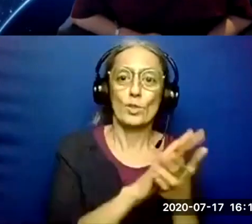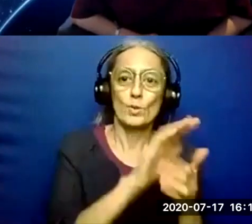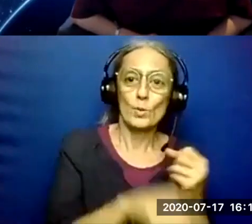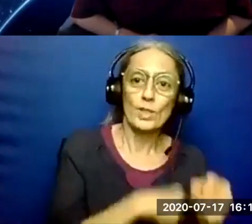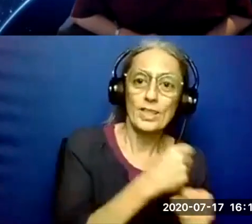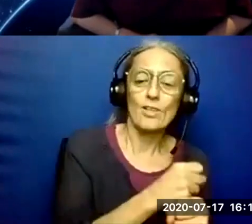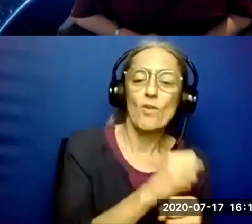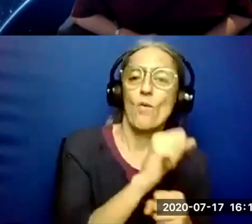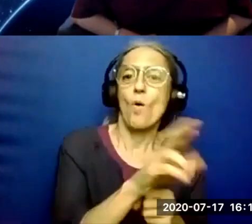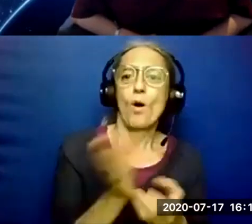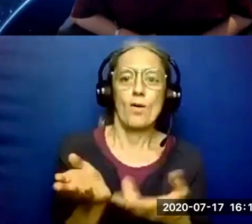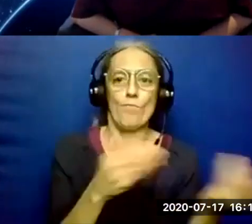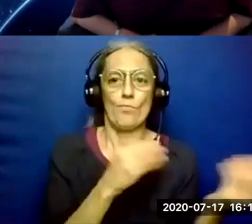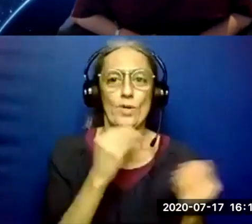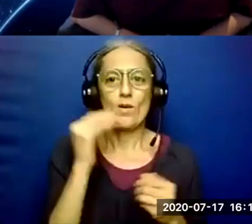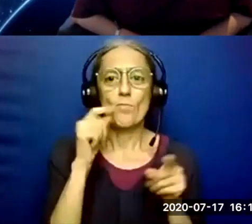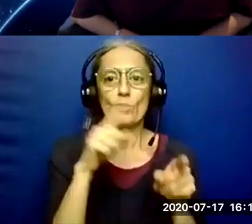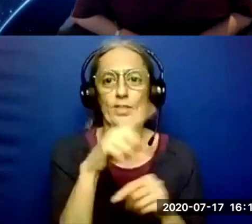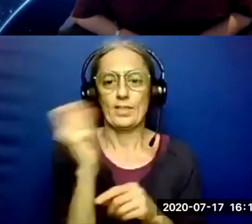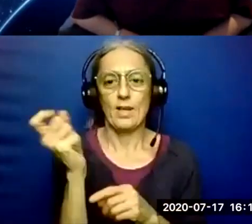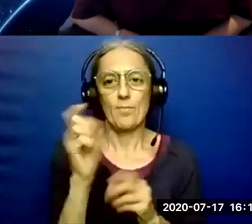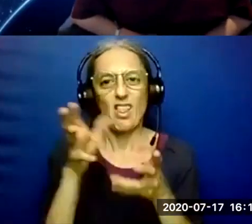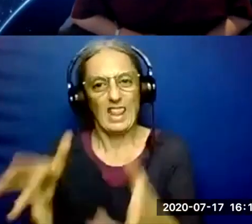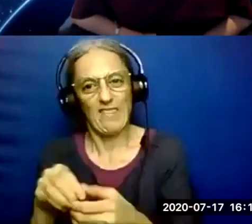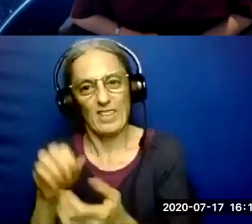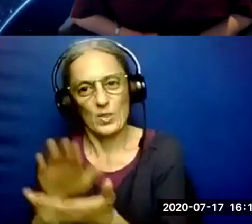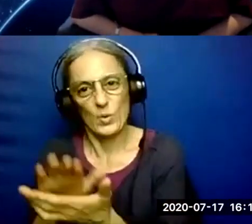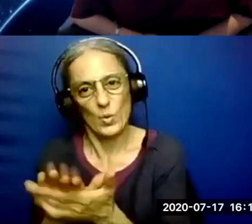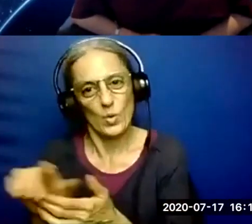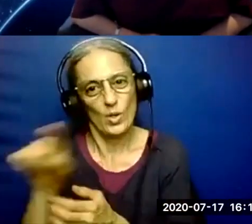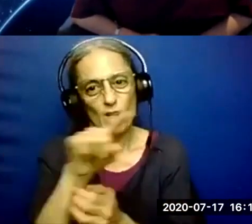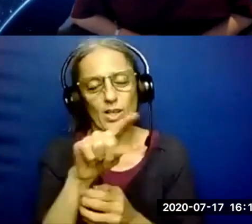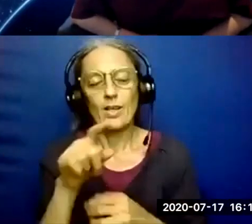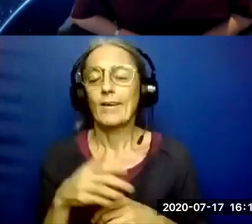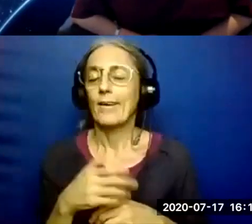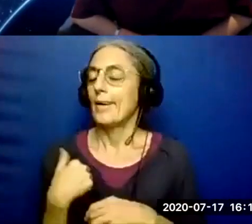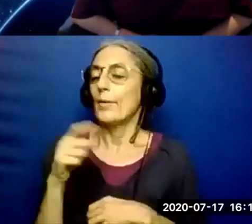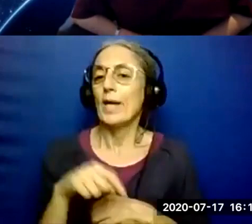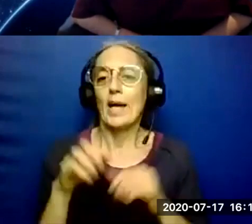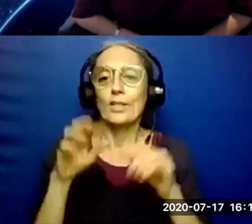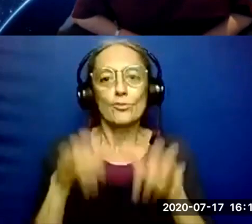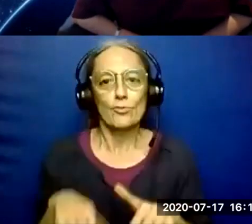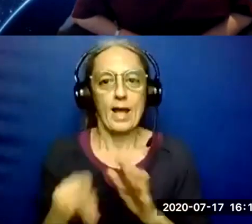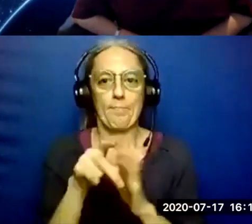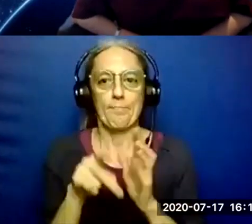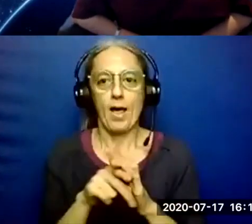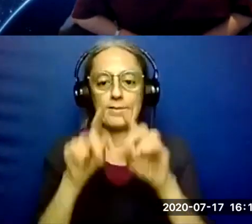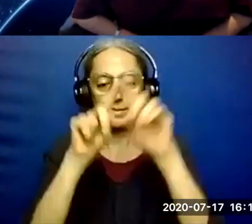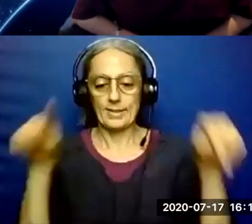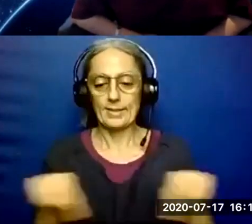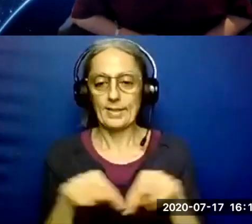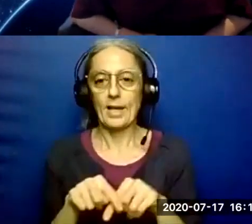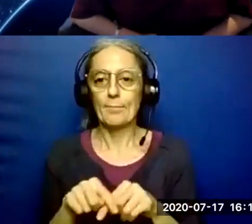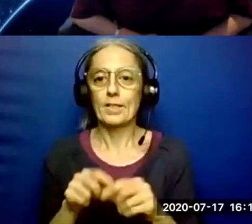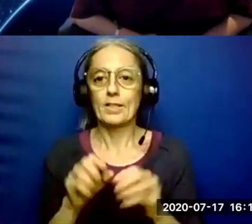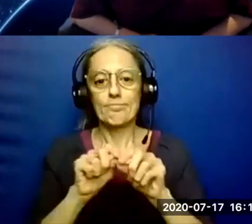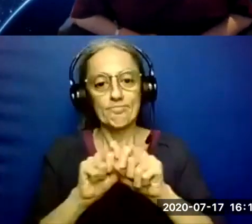And we had to issue a policy statement to say that these kids needed to be able to have their AAC